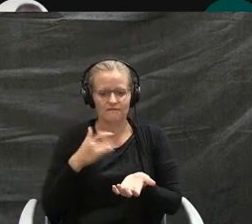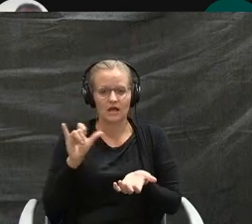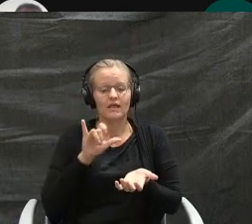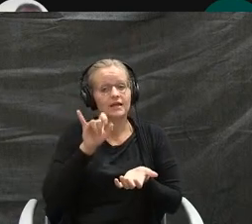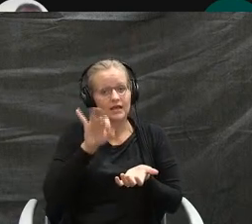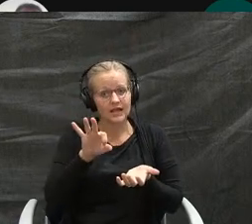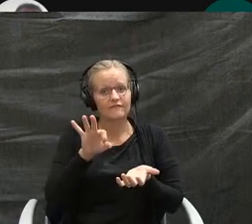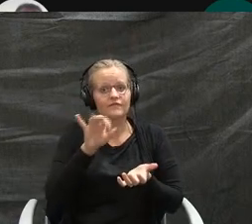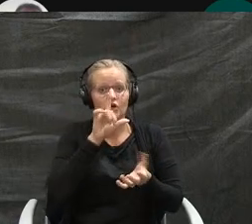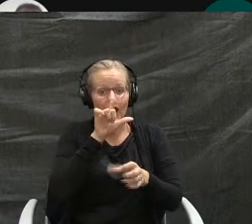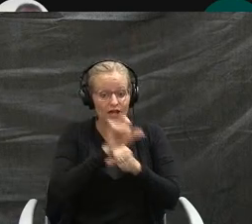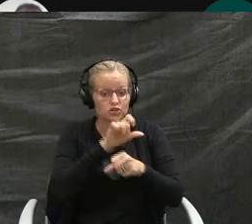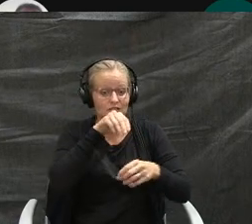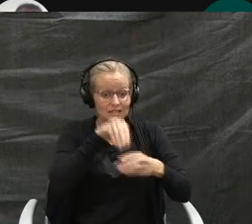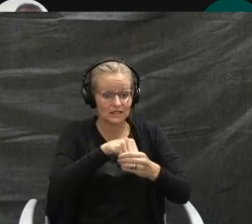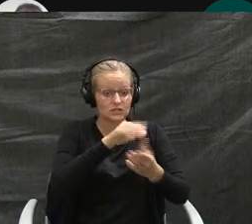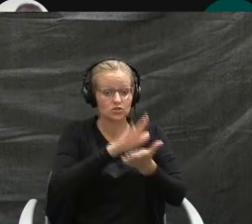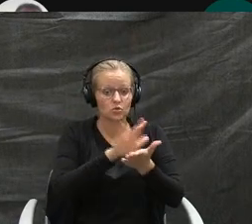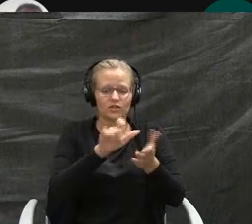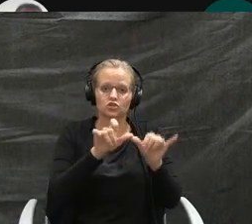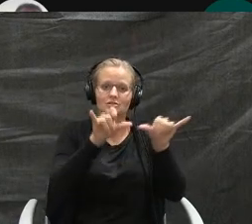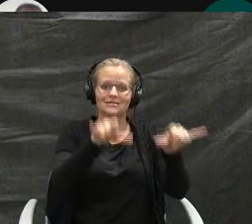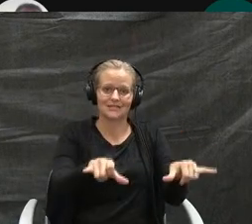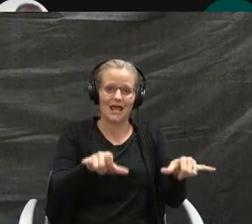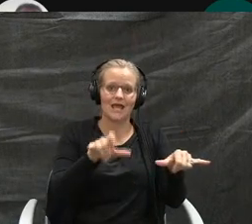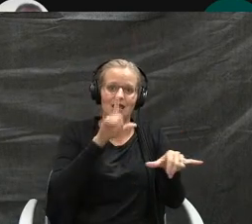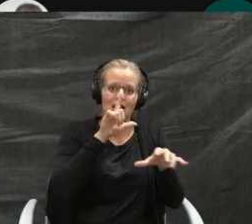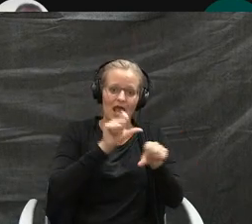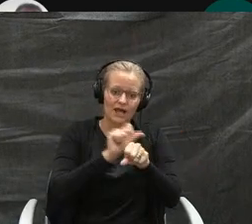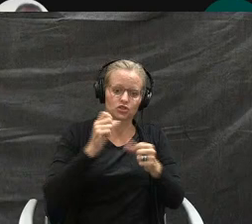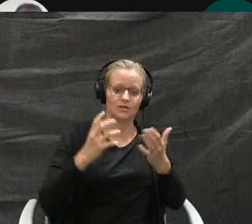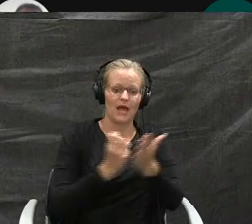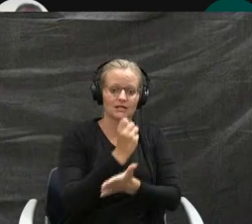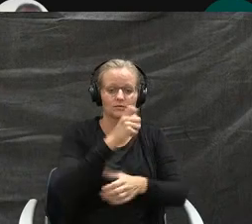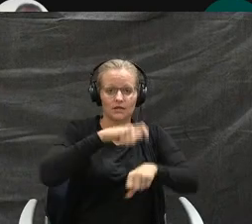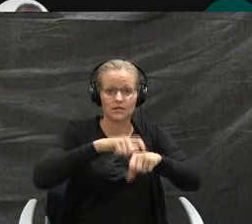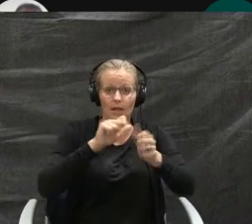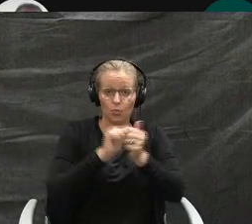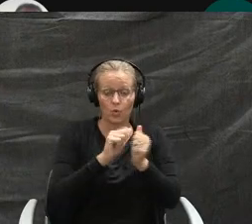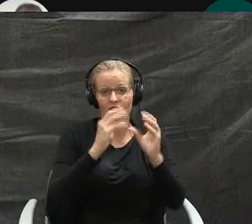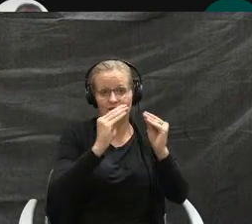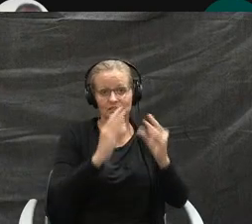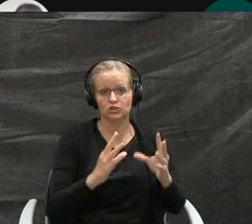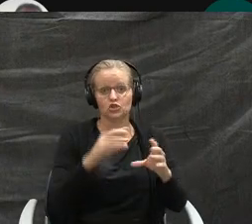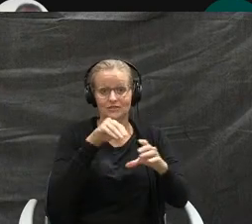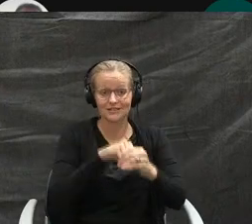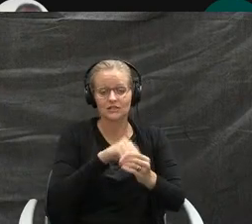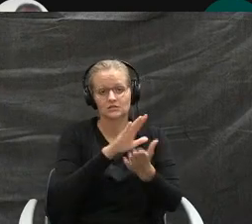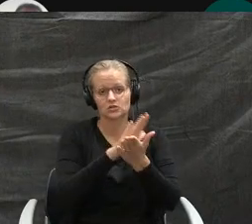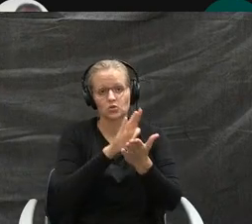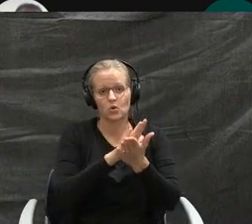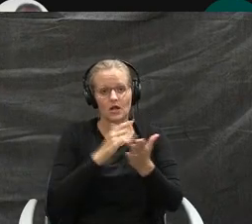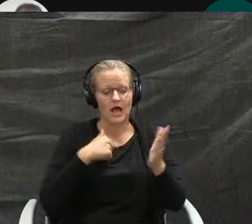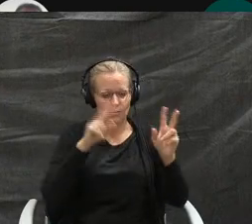their teachers. So as I go through, so I went through all that. It feels like you know the K through K through eight. I